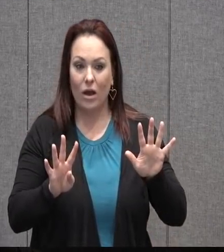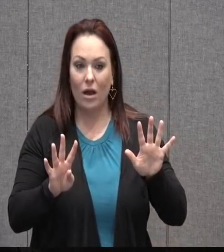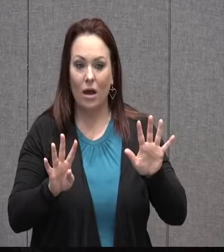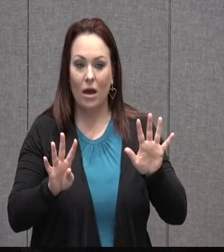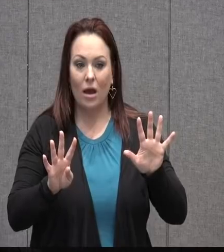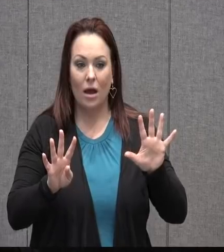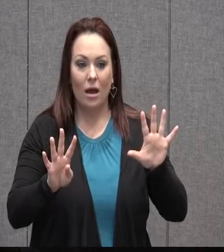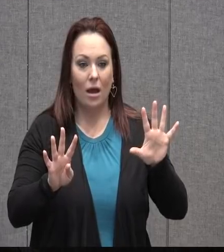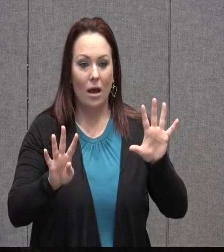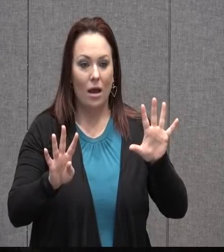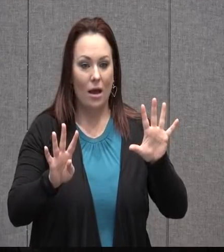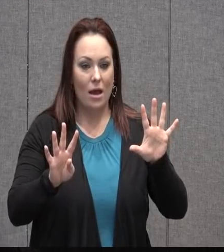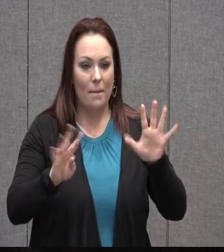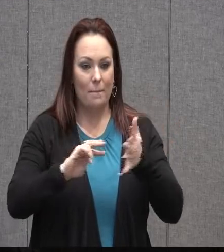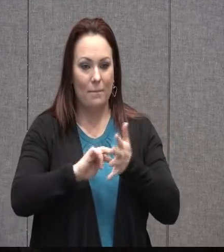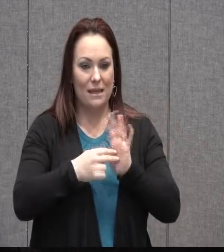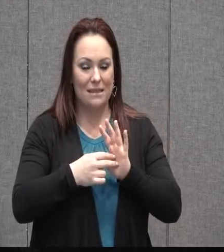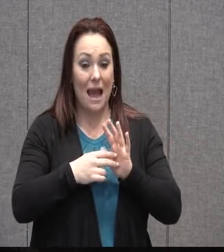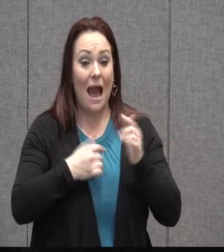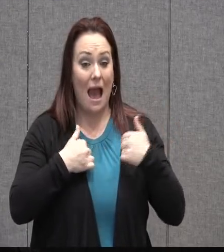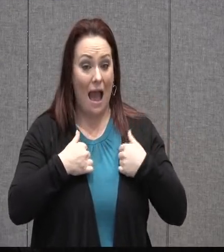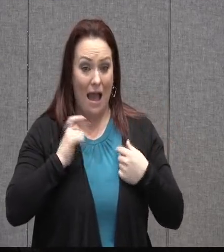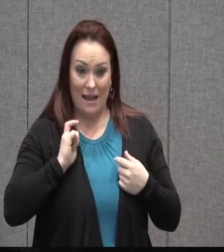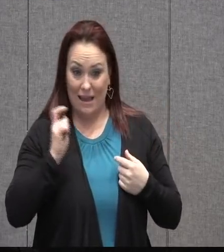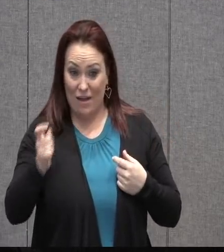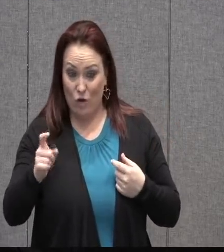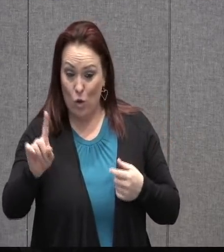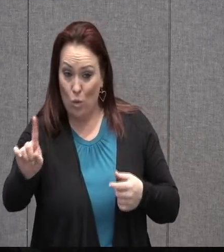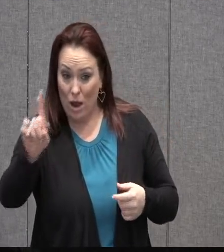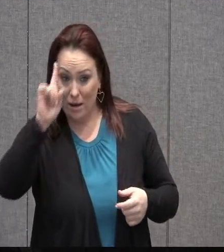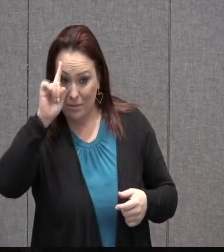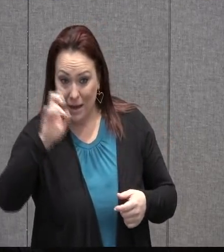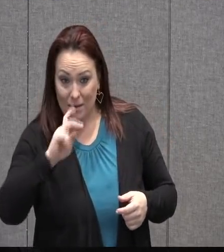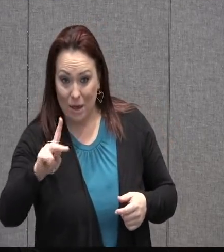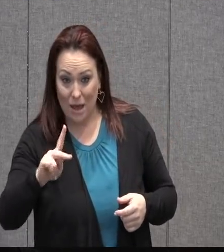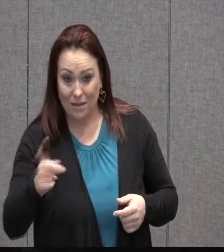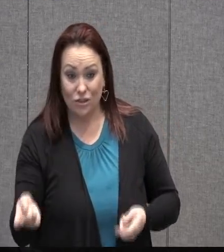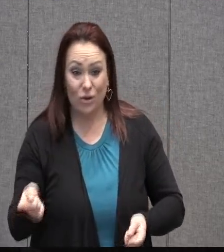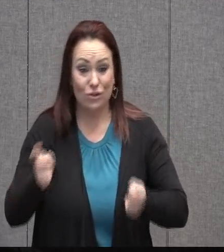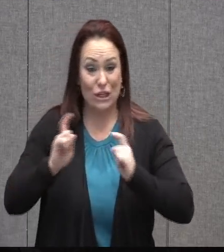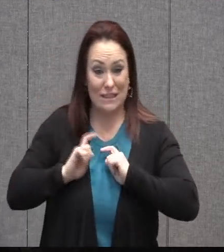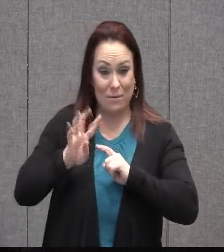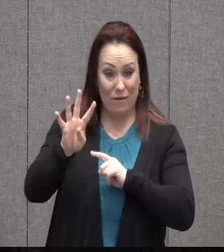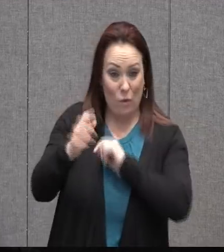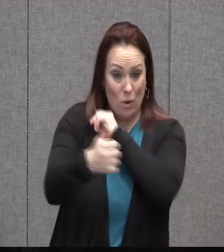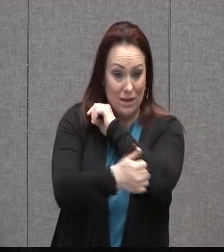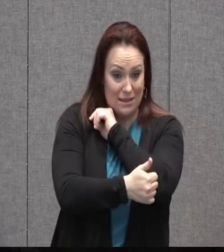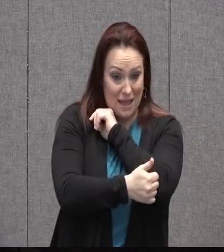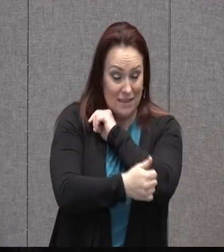I'm gonna give her also one penny back. So now she's paid me four cents for the crackers.